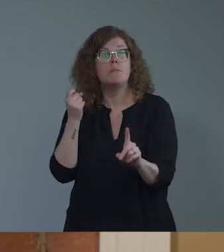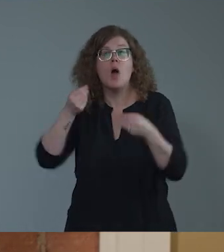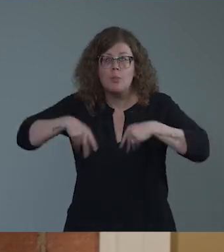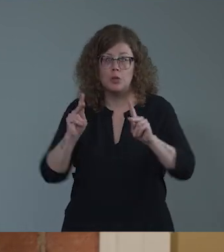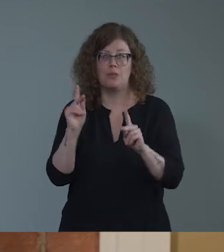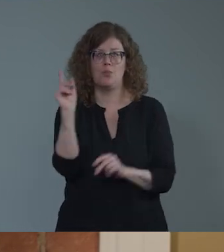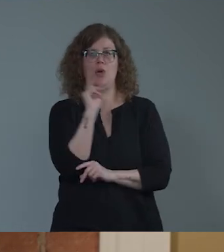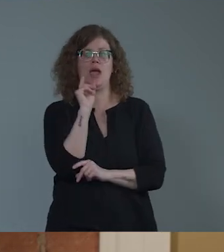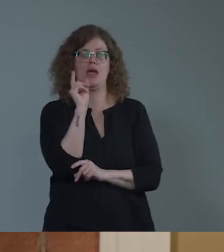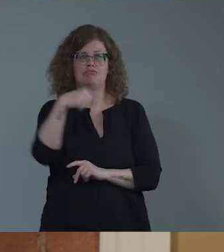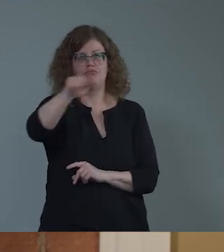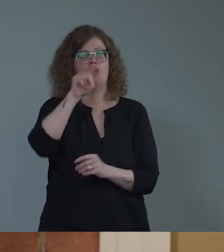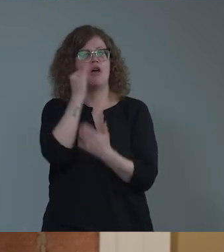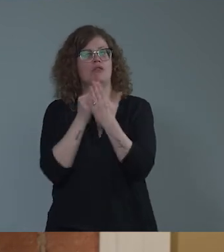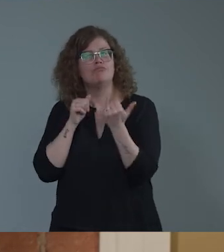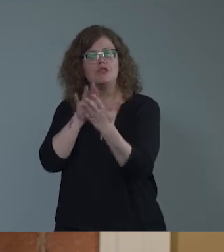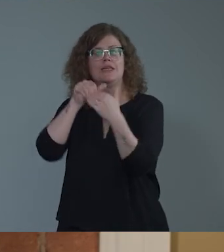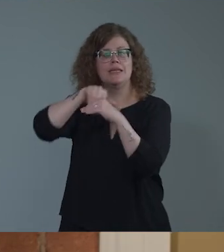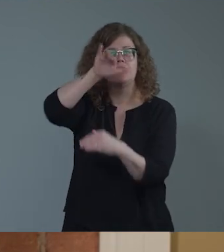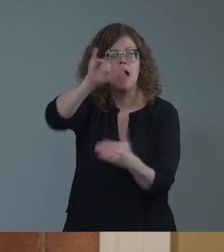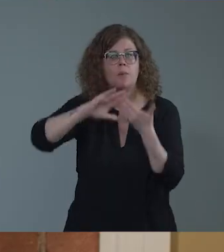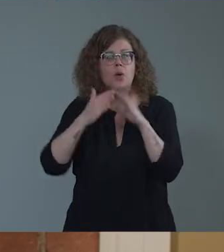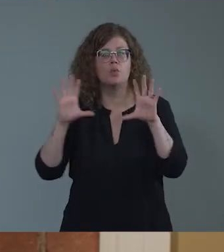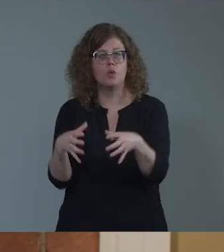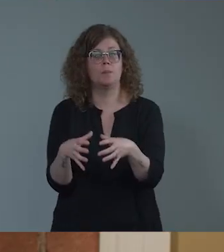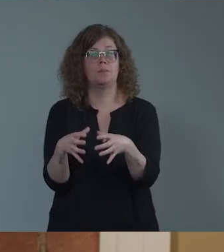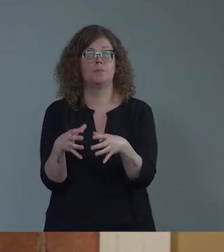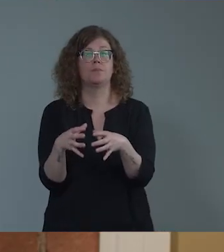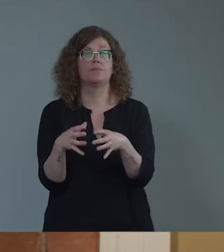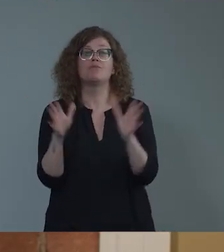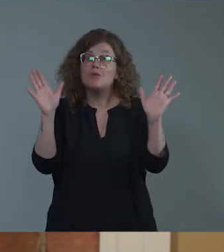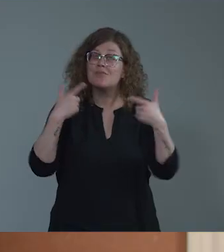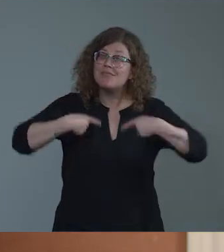and it's an extension of the same project. So you want to make sure that you already have that artist in mind.